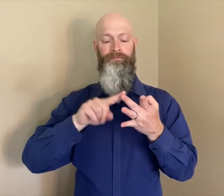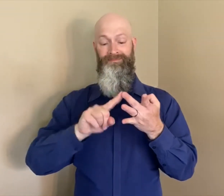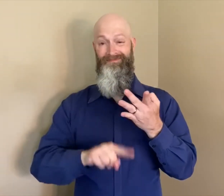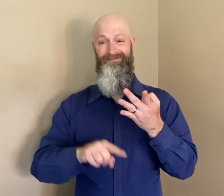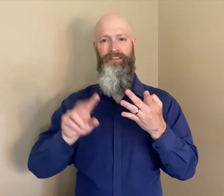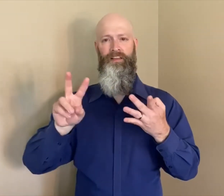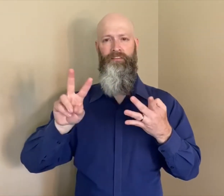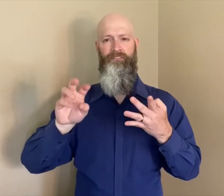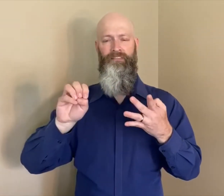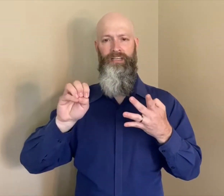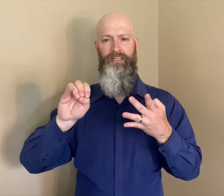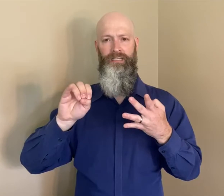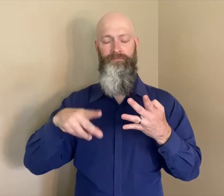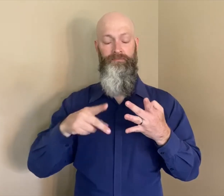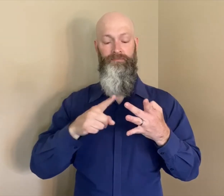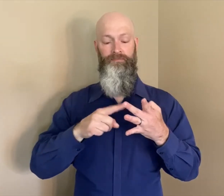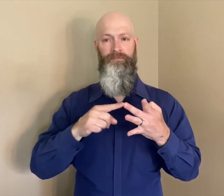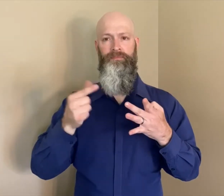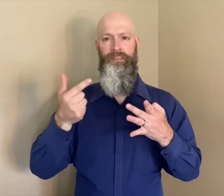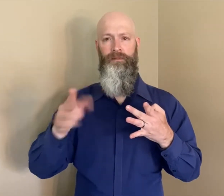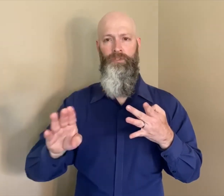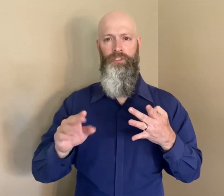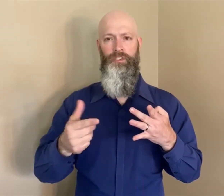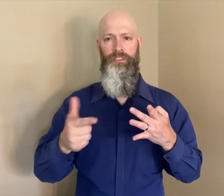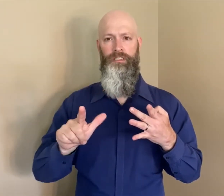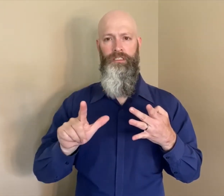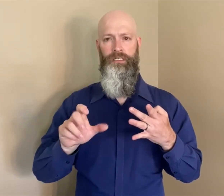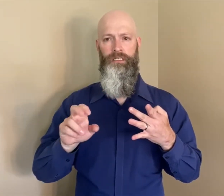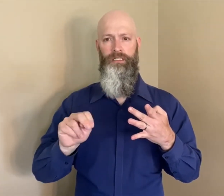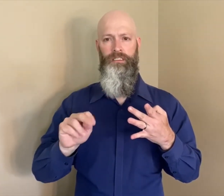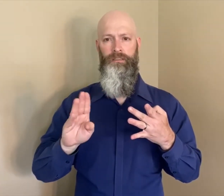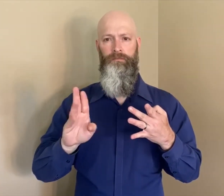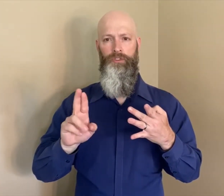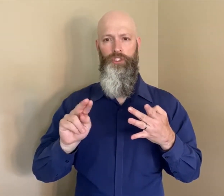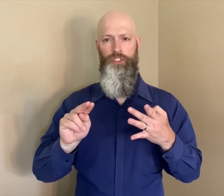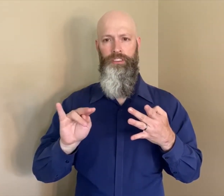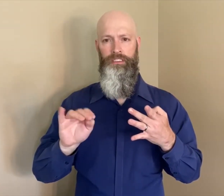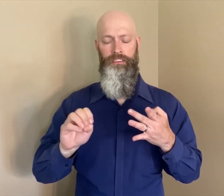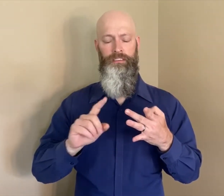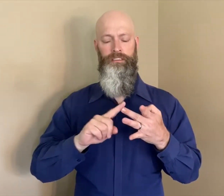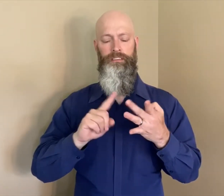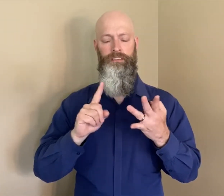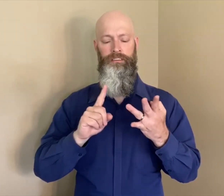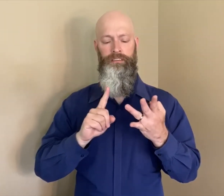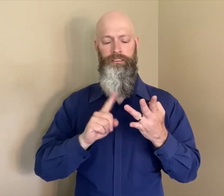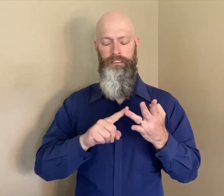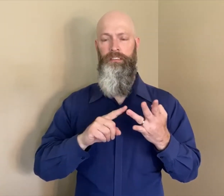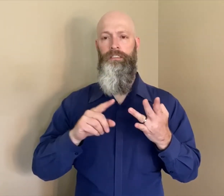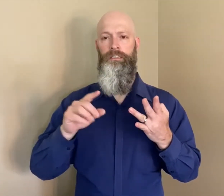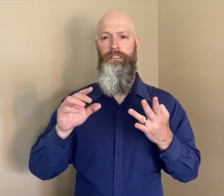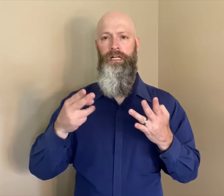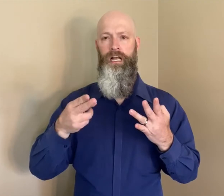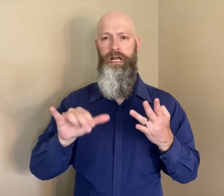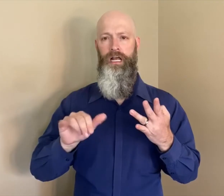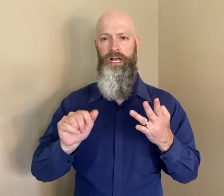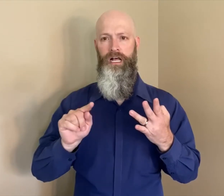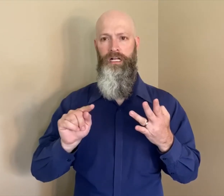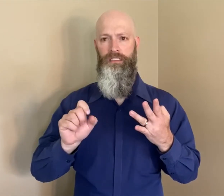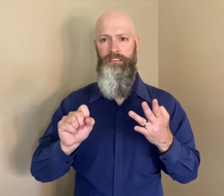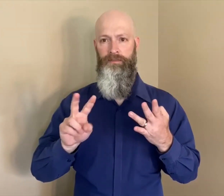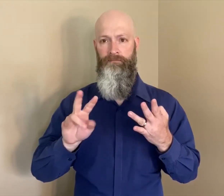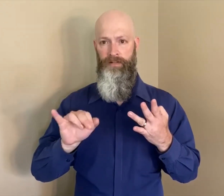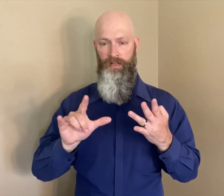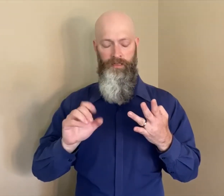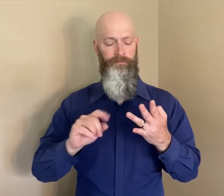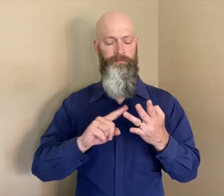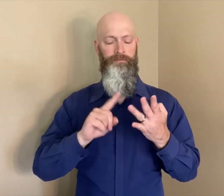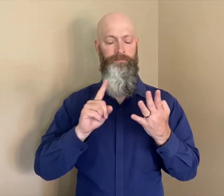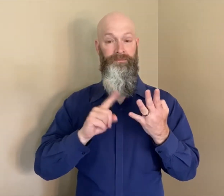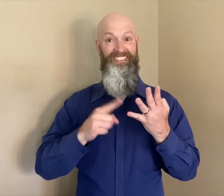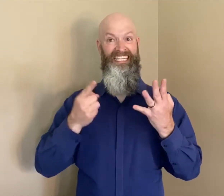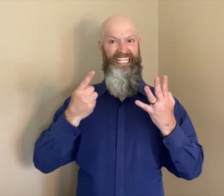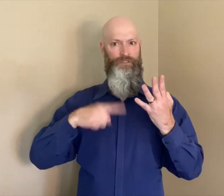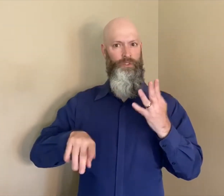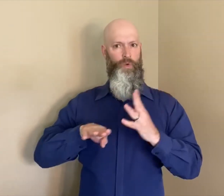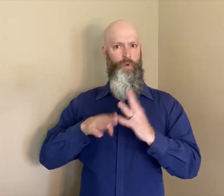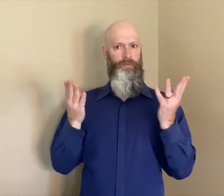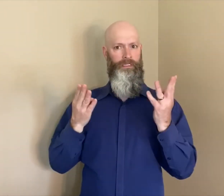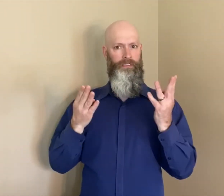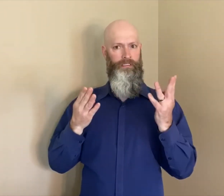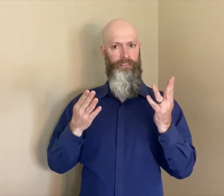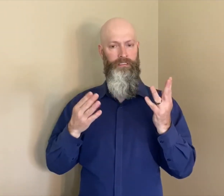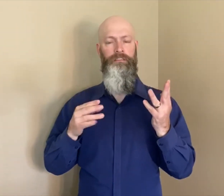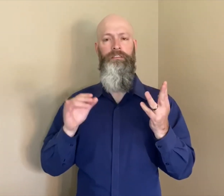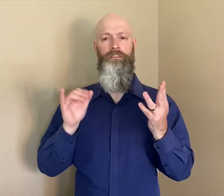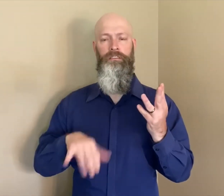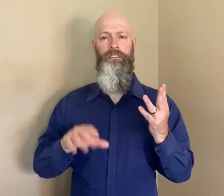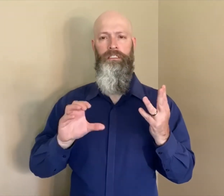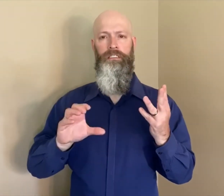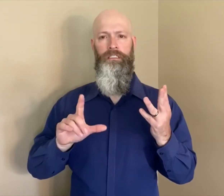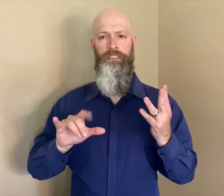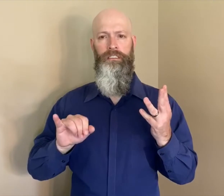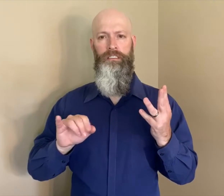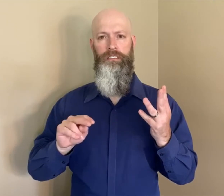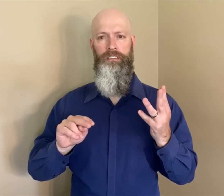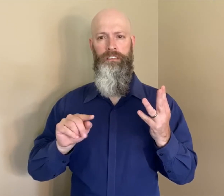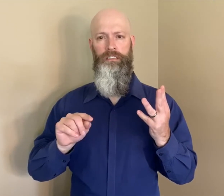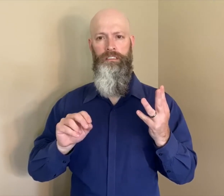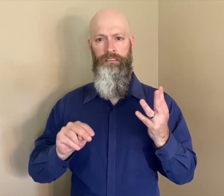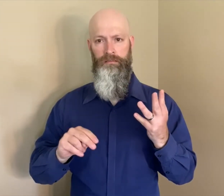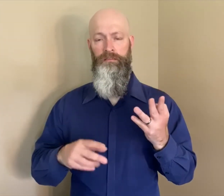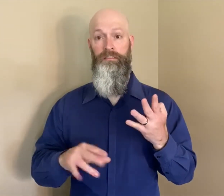Glen Burnie VEIP, and Hyattsville VEIP. Next week, testing will become available at the Clinton VEIP site.